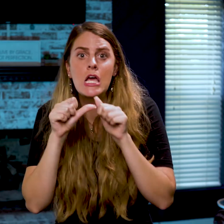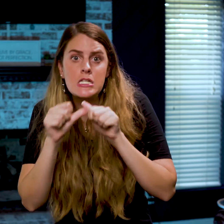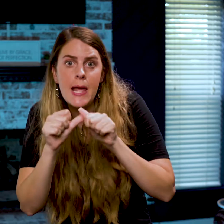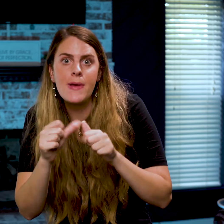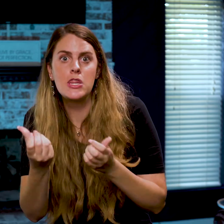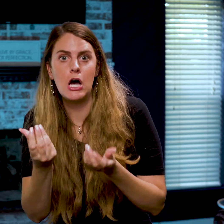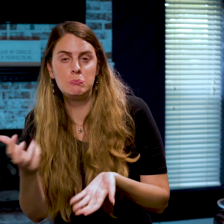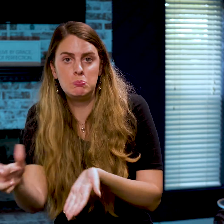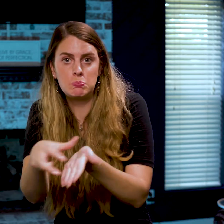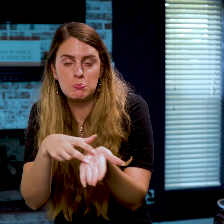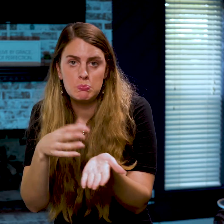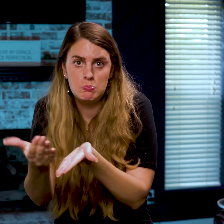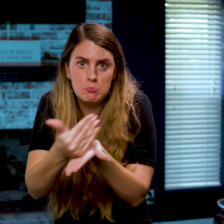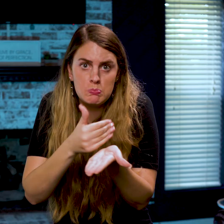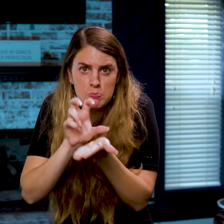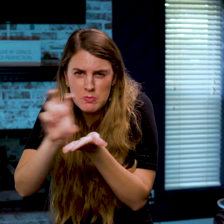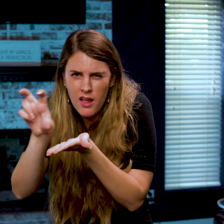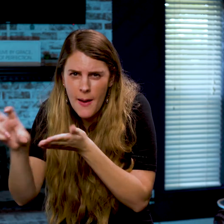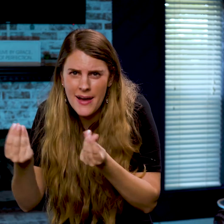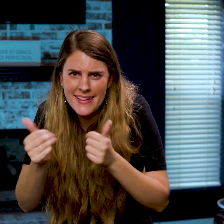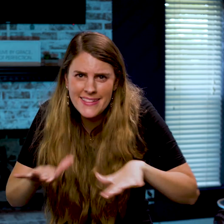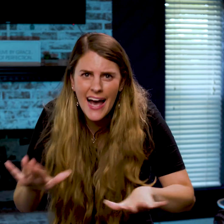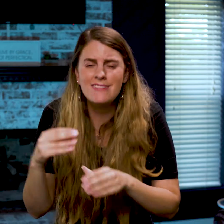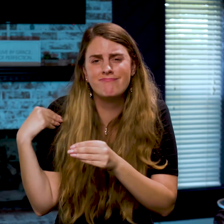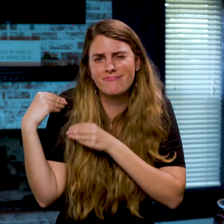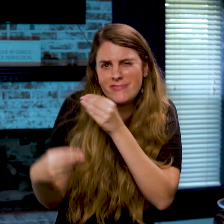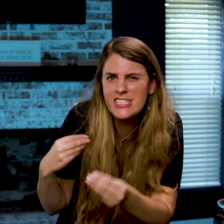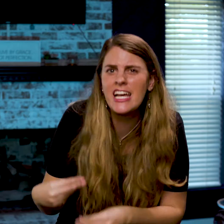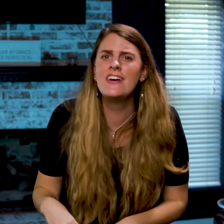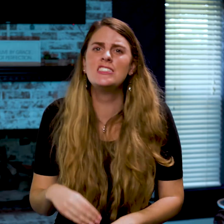keeping the allotment of land and inheritance,